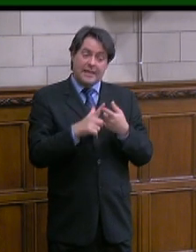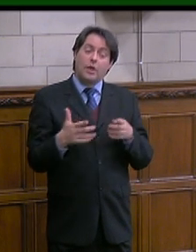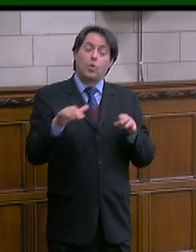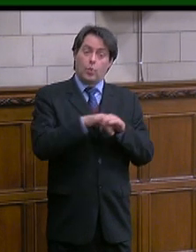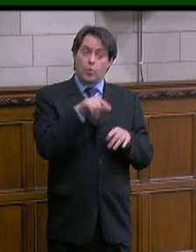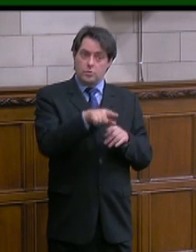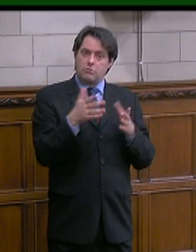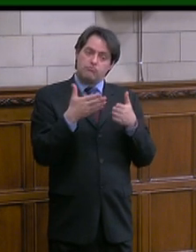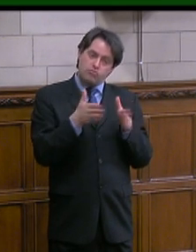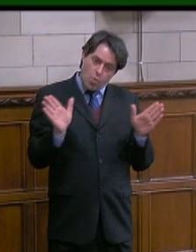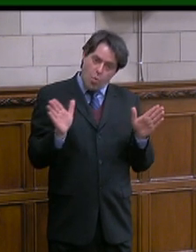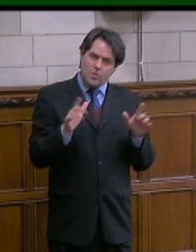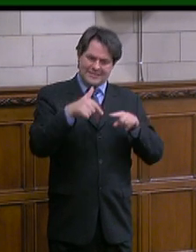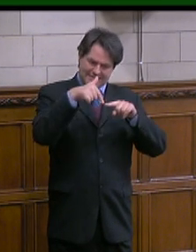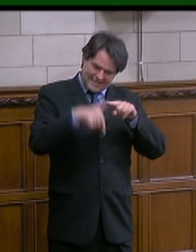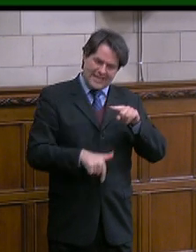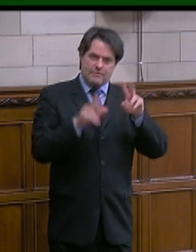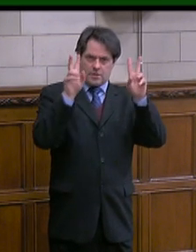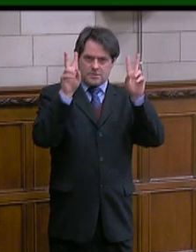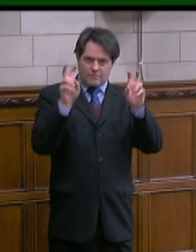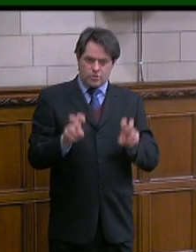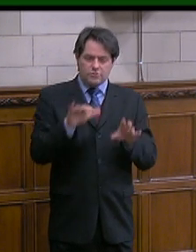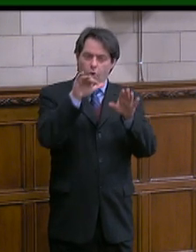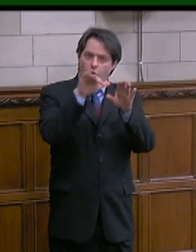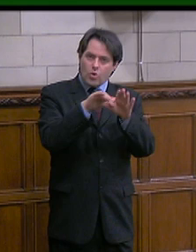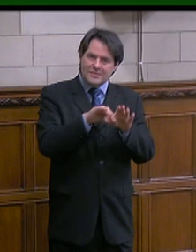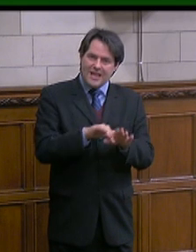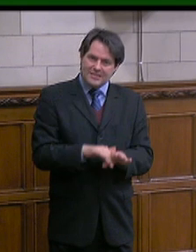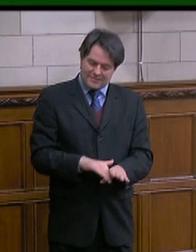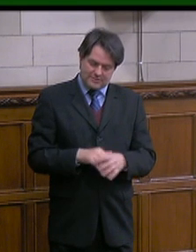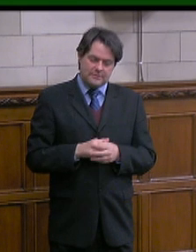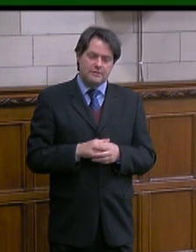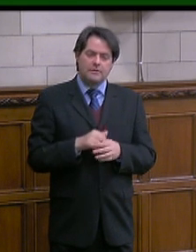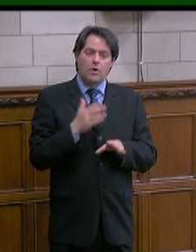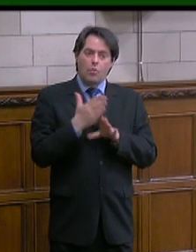developing broad and deep subject content by working with subject experts.